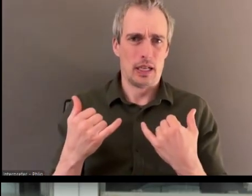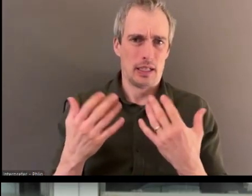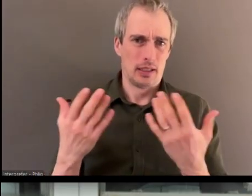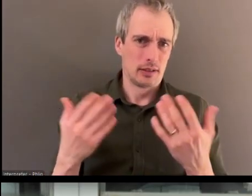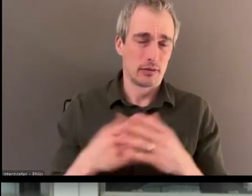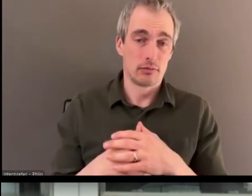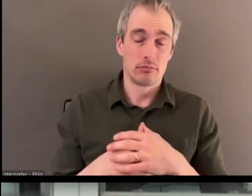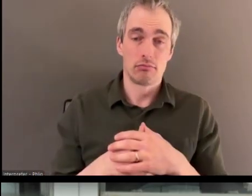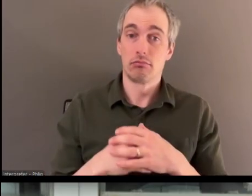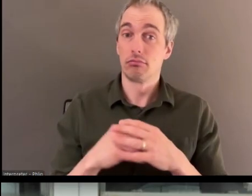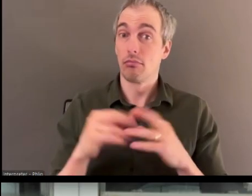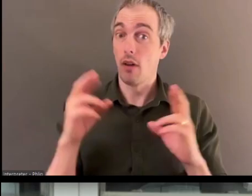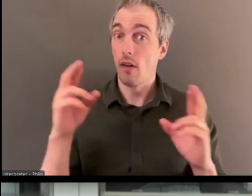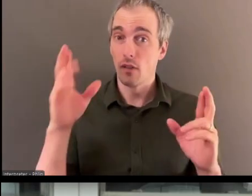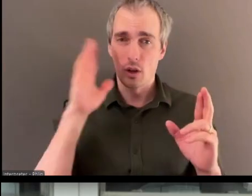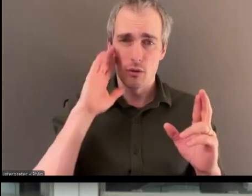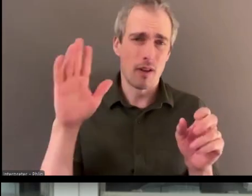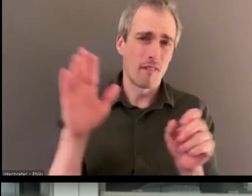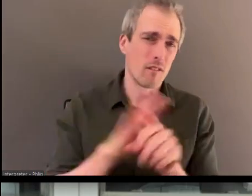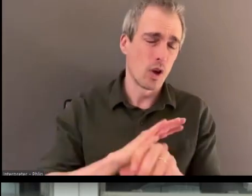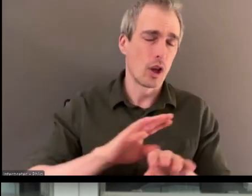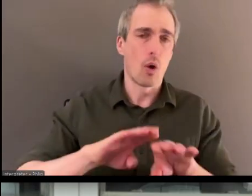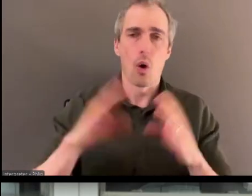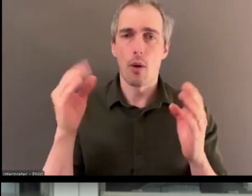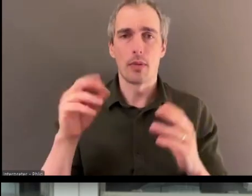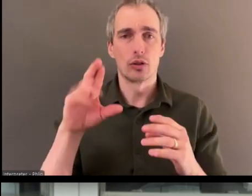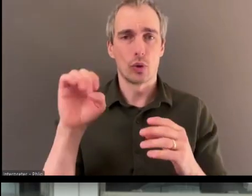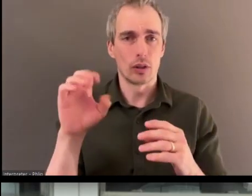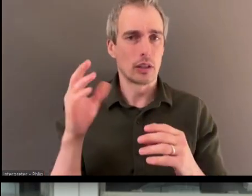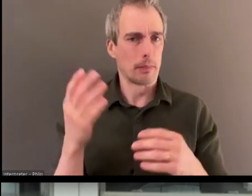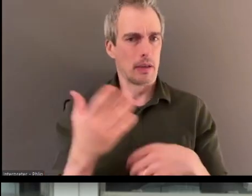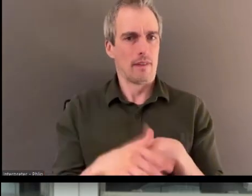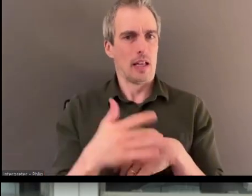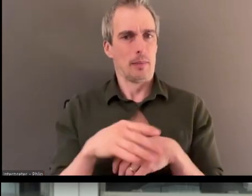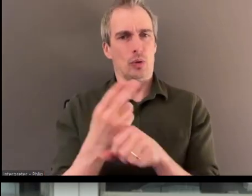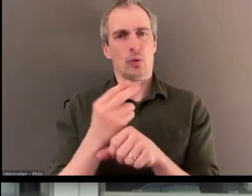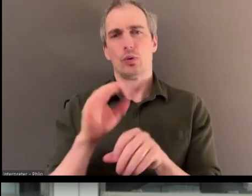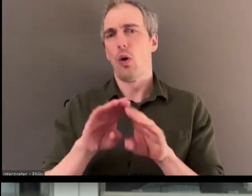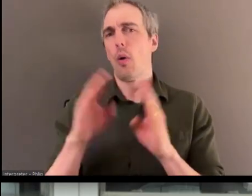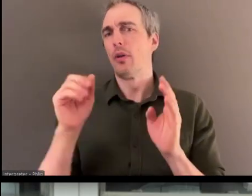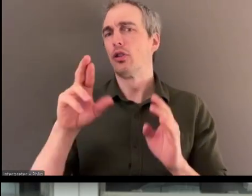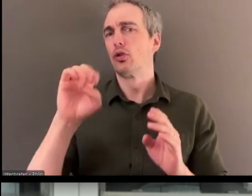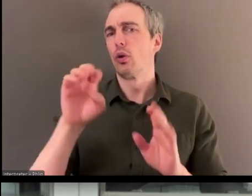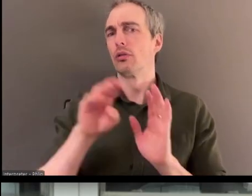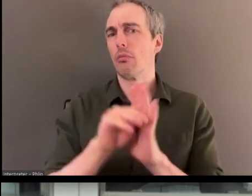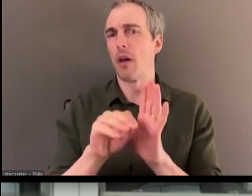open source models within it so that cost is theoretically the cost of buying a computer.